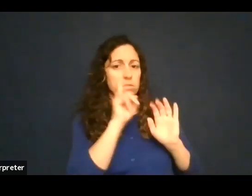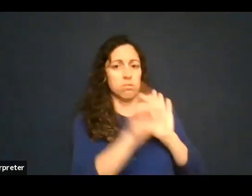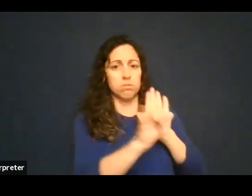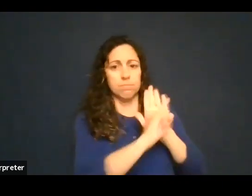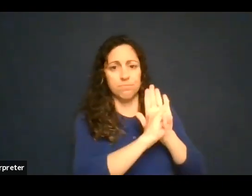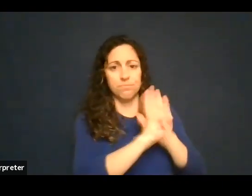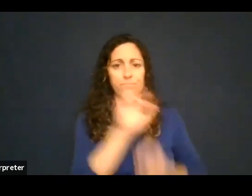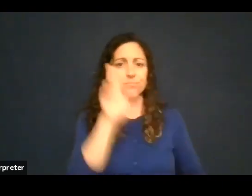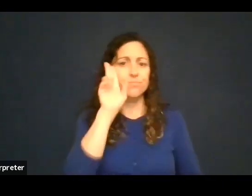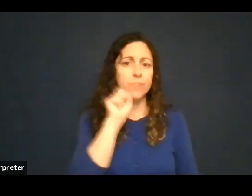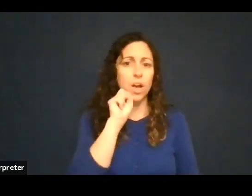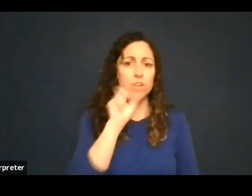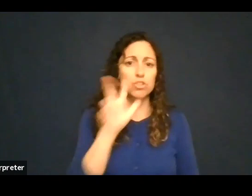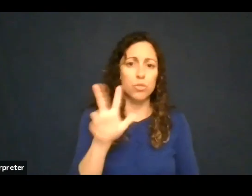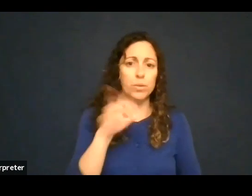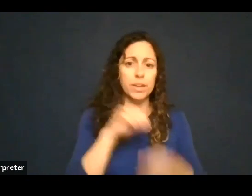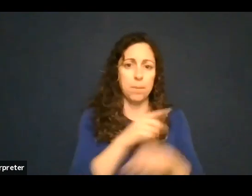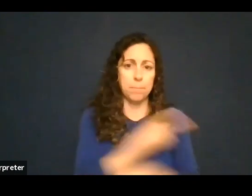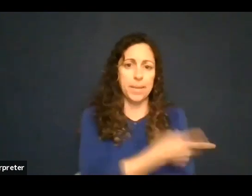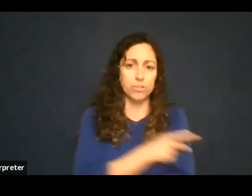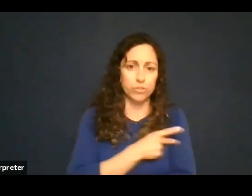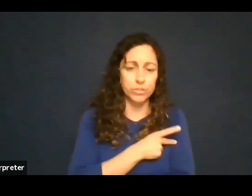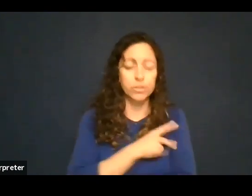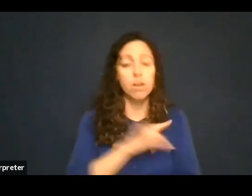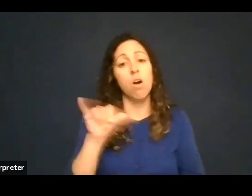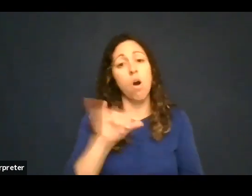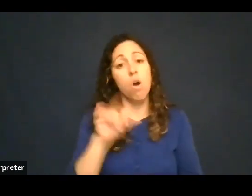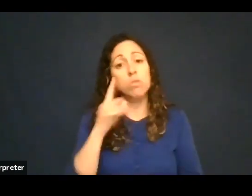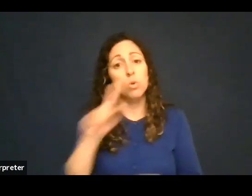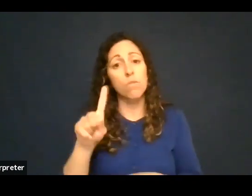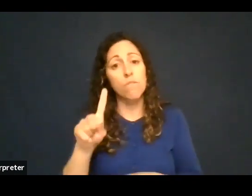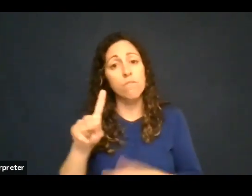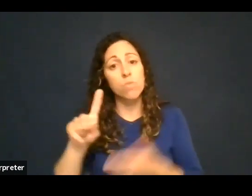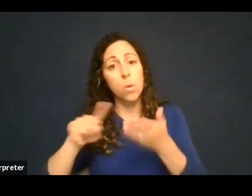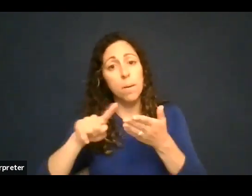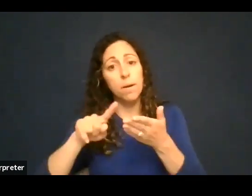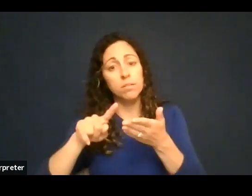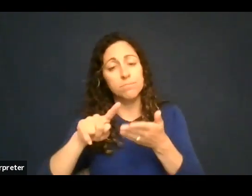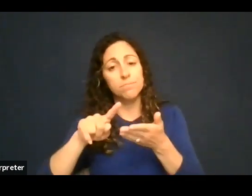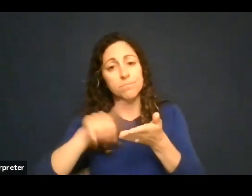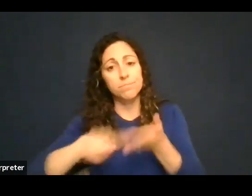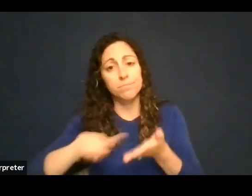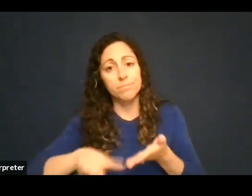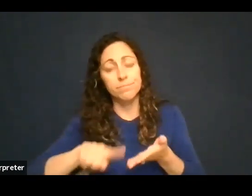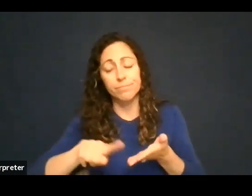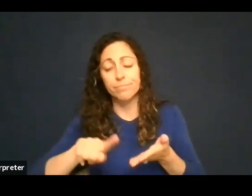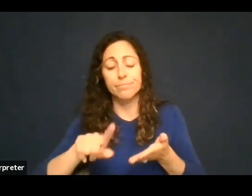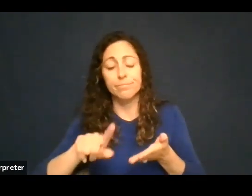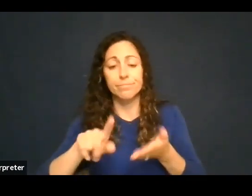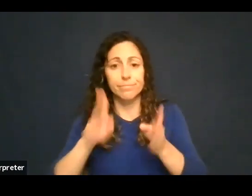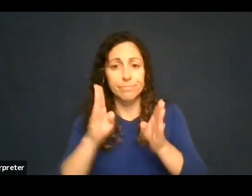to use in the development of new therapies. And these are kinds of studies that patients themselves